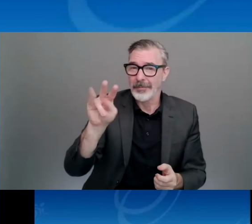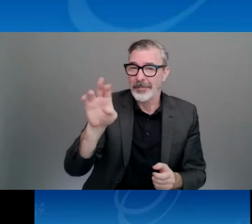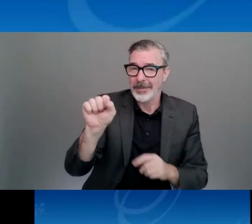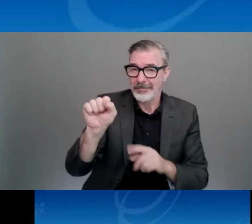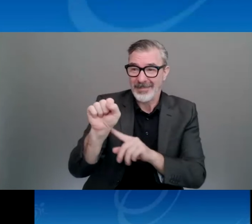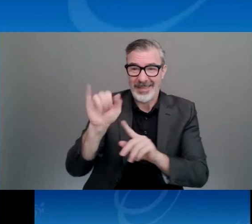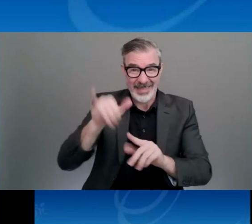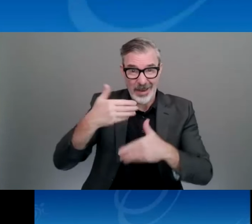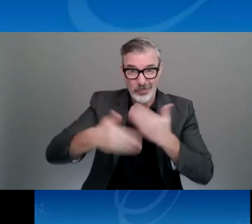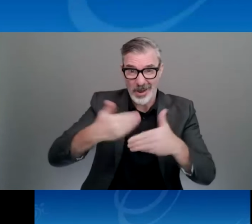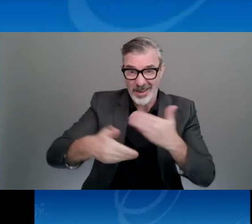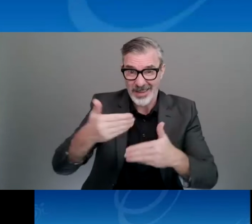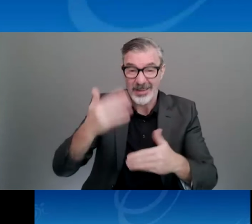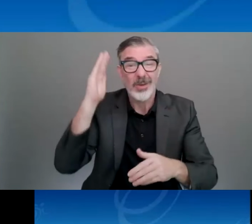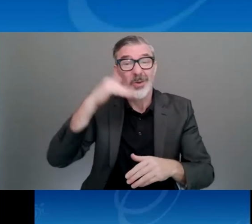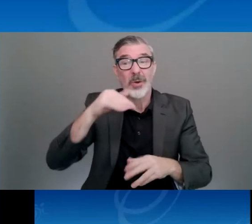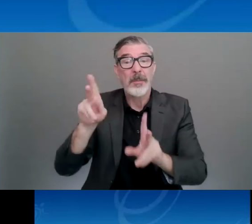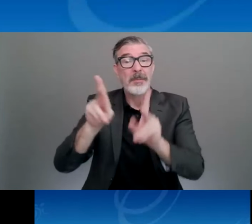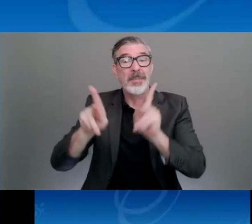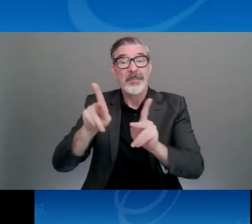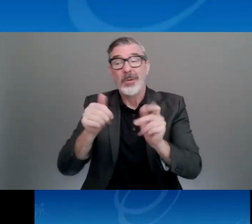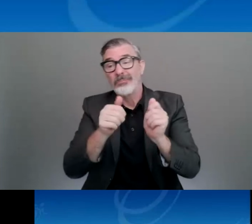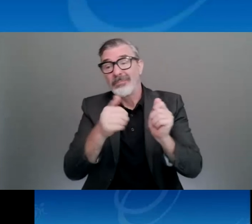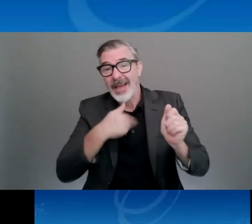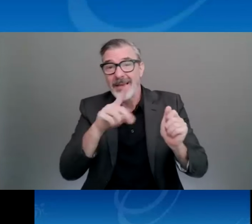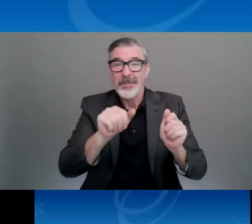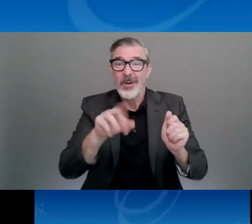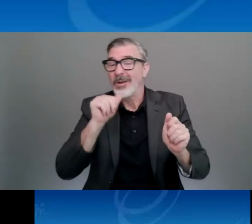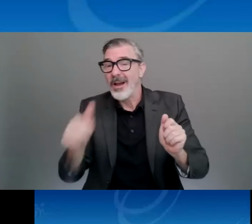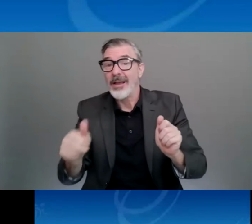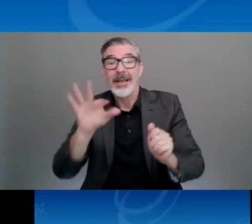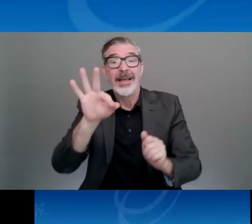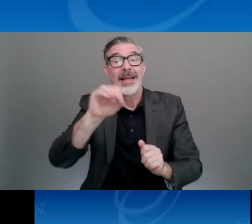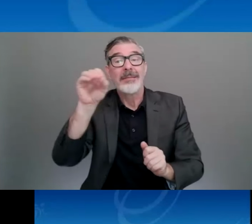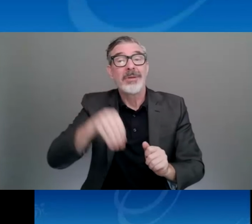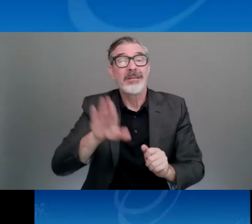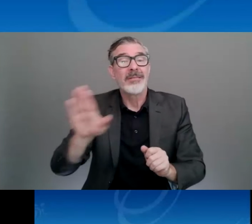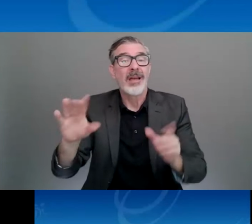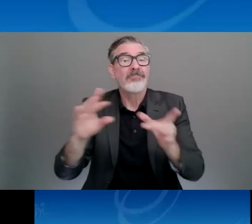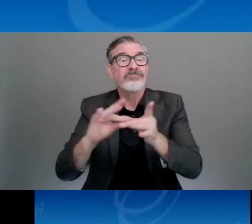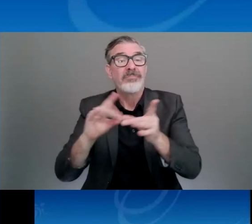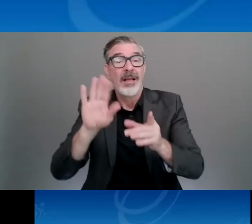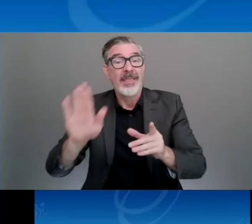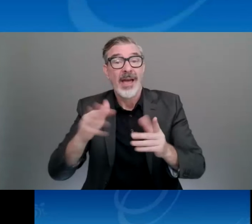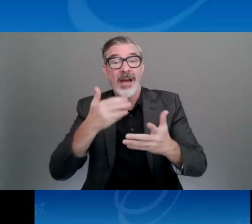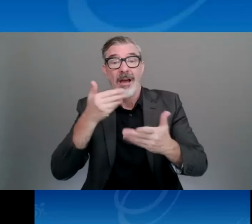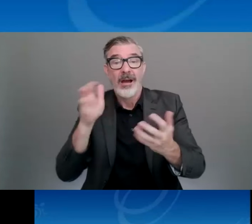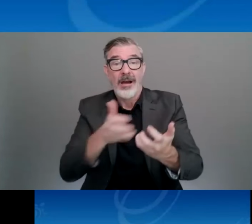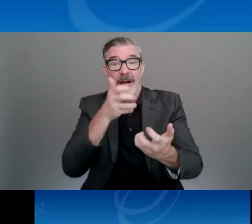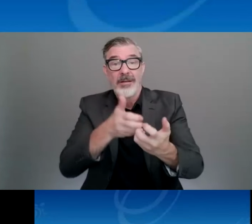90% of people with or without disabilities indicated that their accommodations process broke down prior to requests being made,